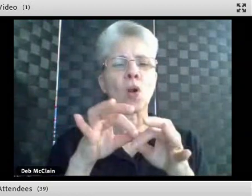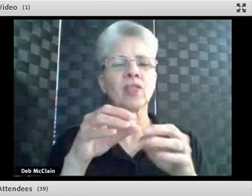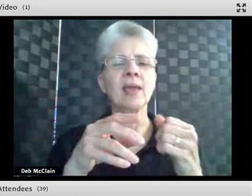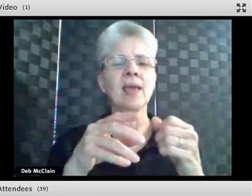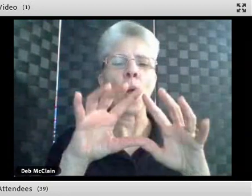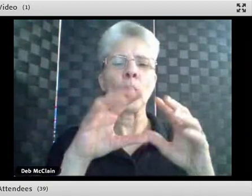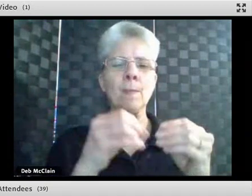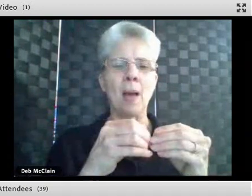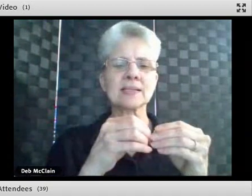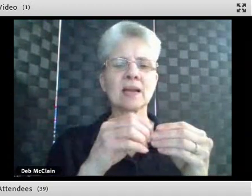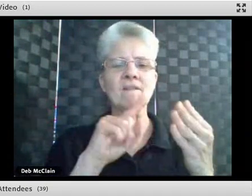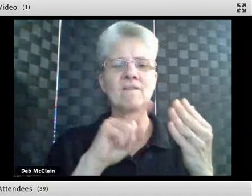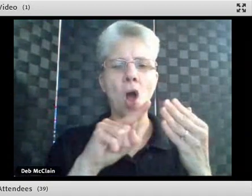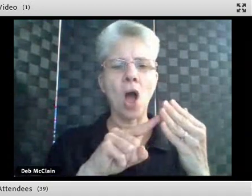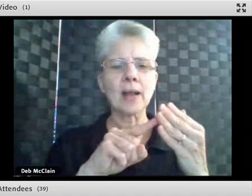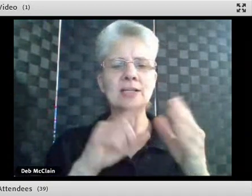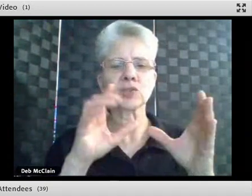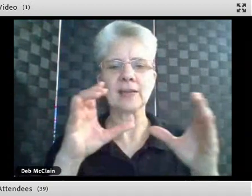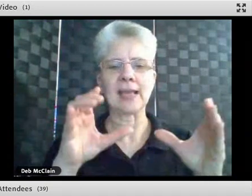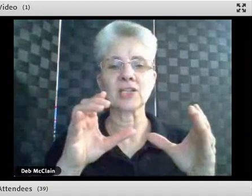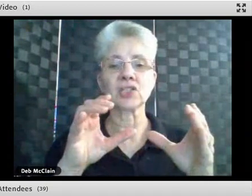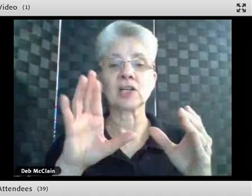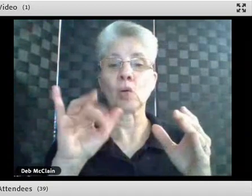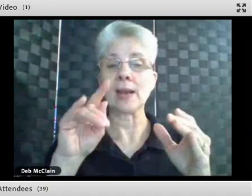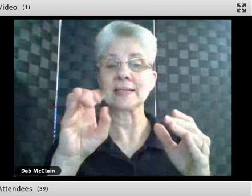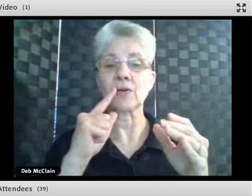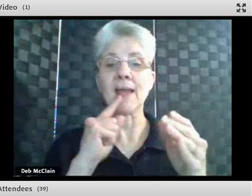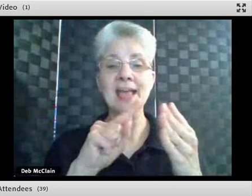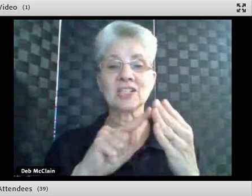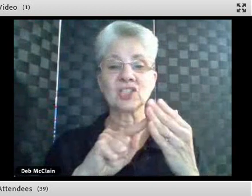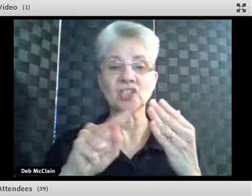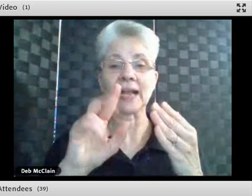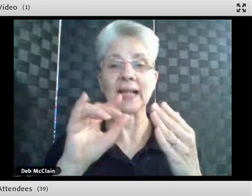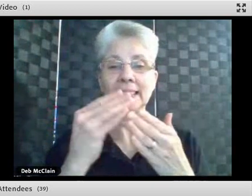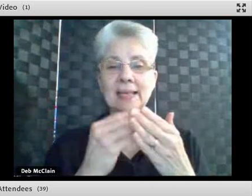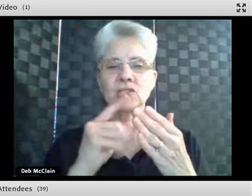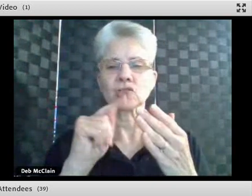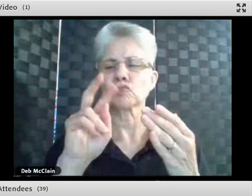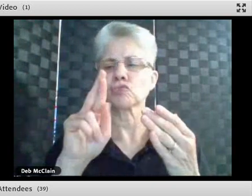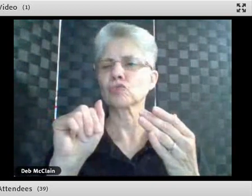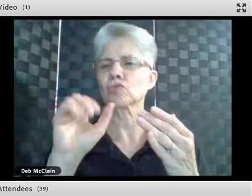Audit & Certification criteria and checklist, or TRAC, which you may have heard of.